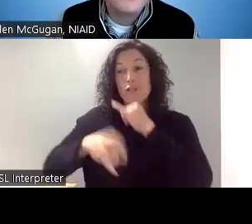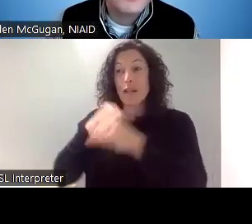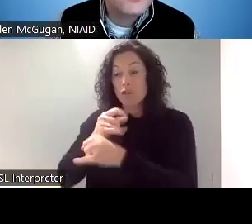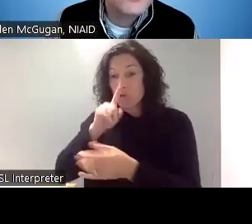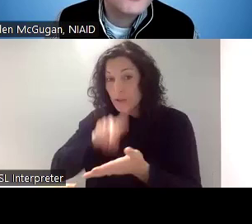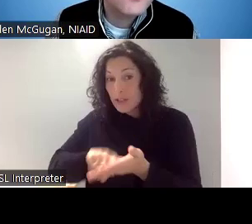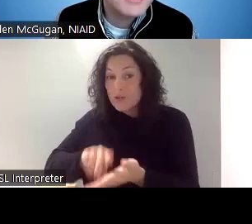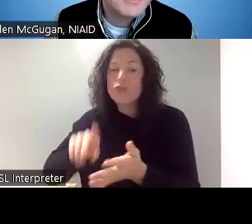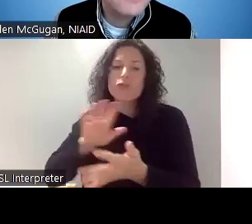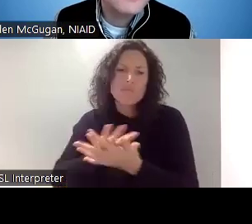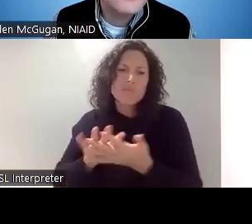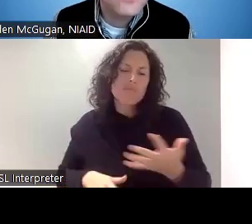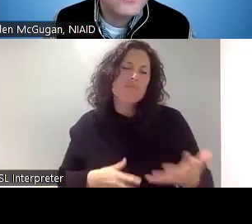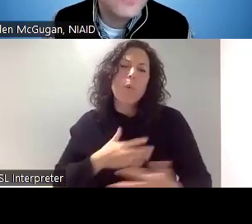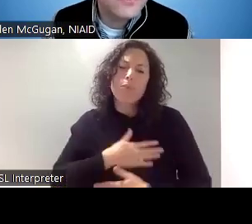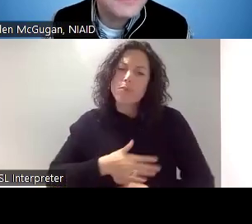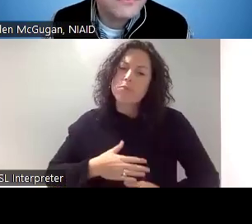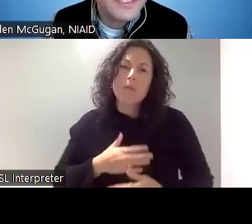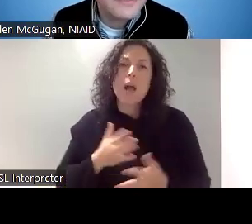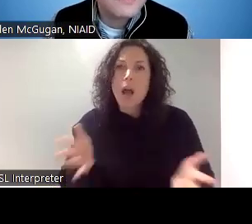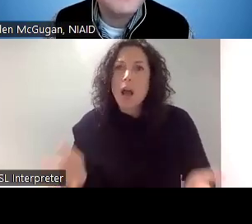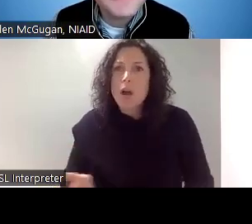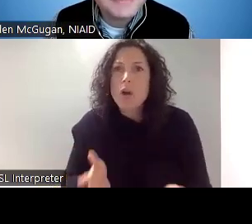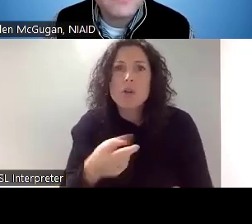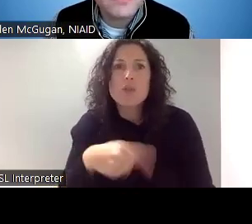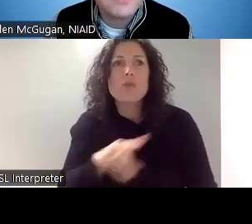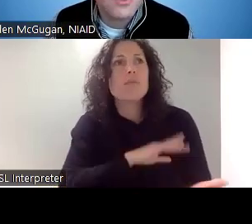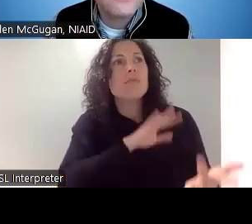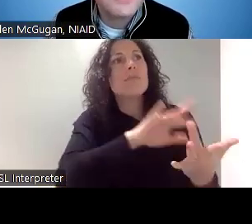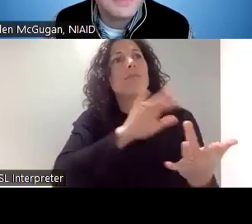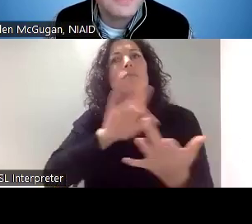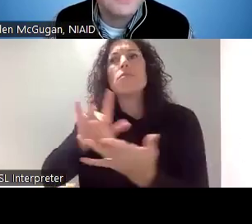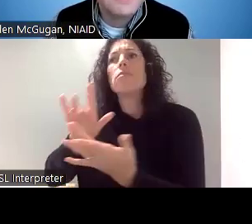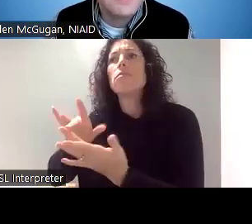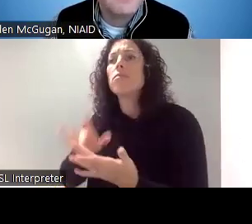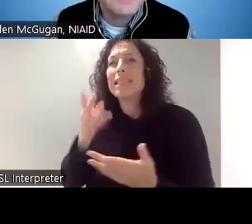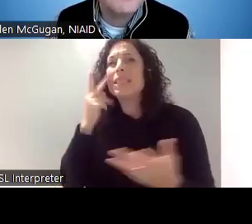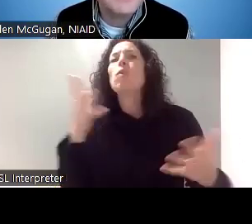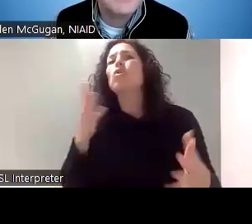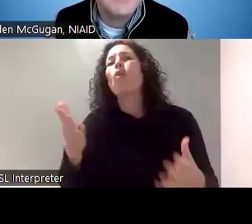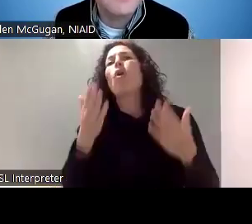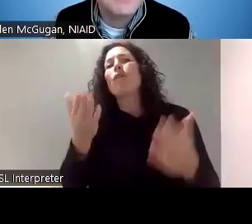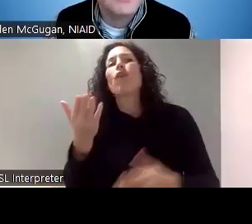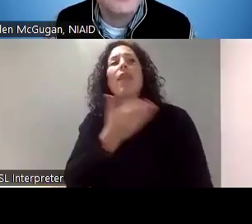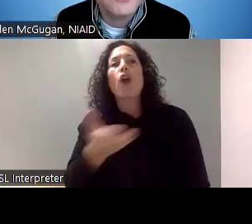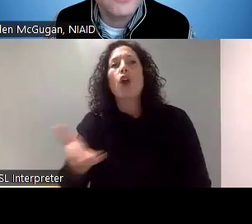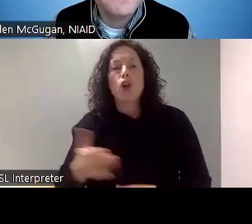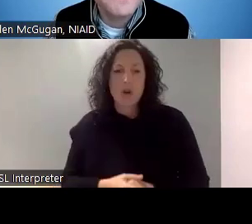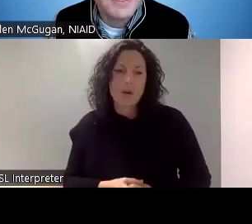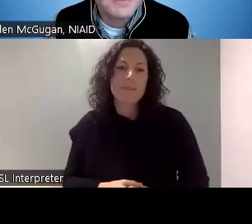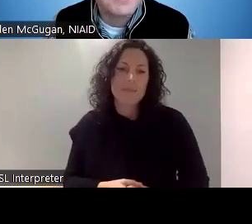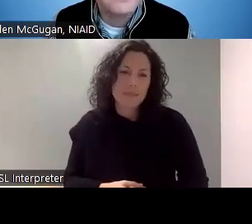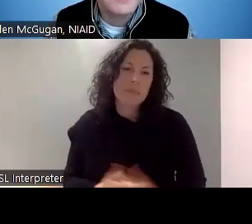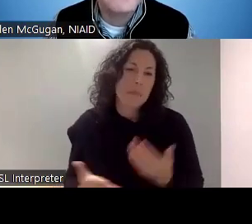So I'd encourage you to reach out to those folks as well, see what's offered there, and that may be able to help you as well.